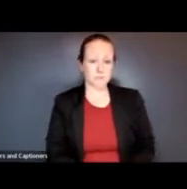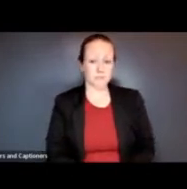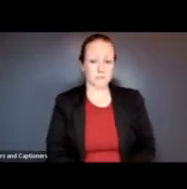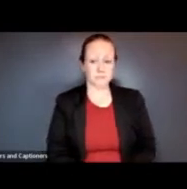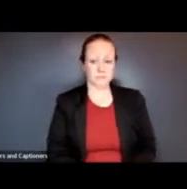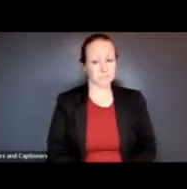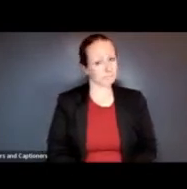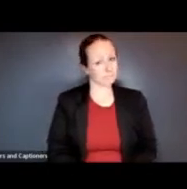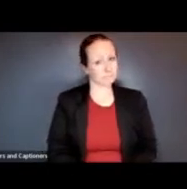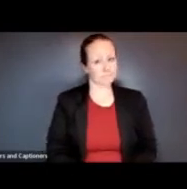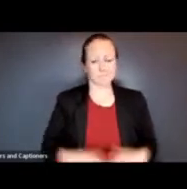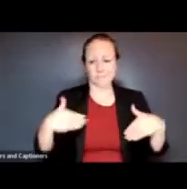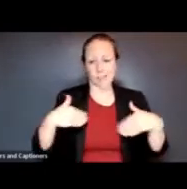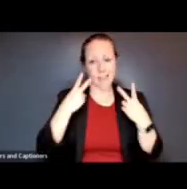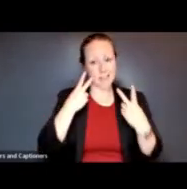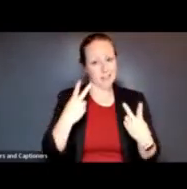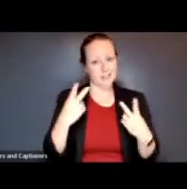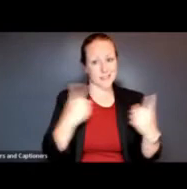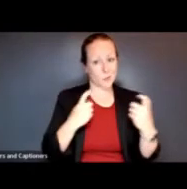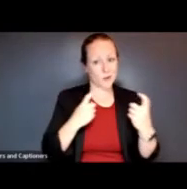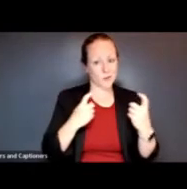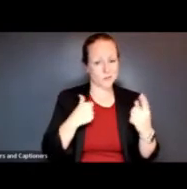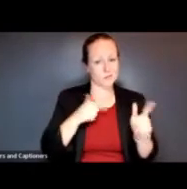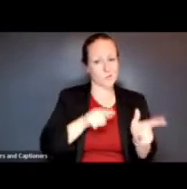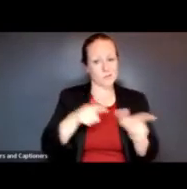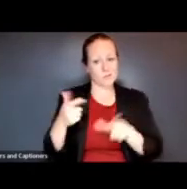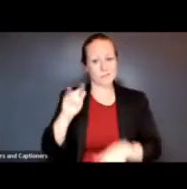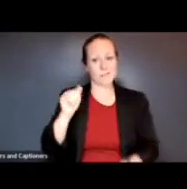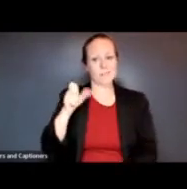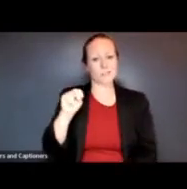don't see any yet. So I'll turn it over to John Corrigan. Thank John Corrigan: Thank you, Maria. you.